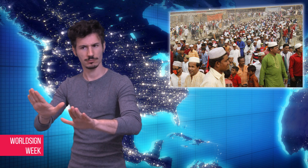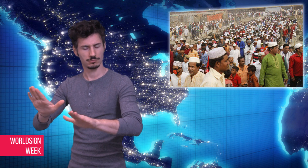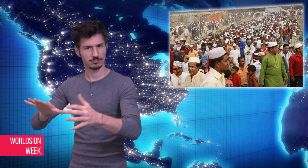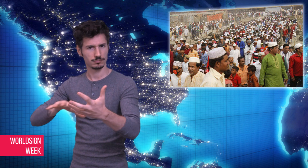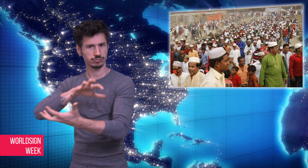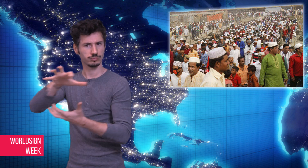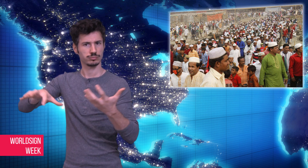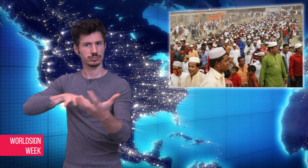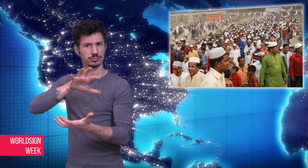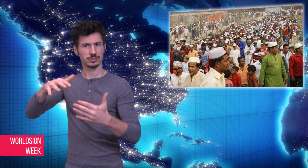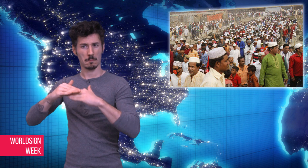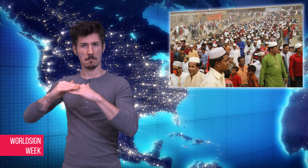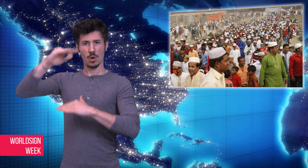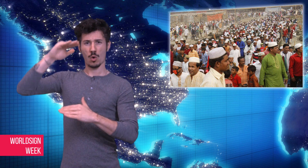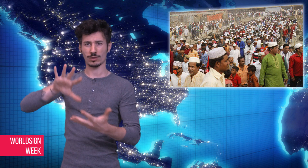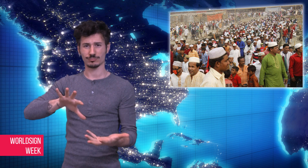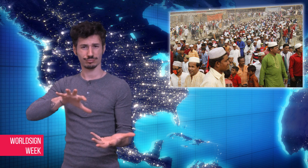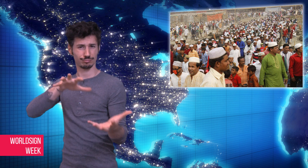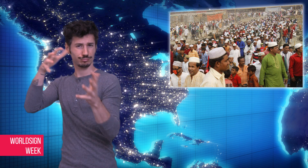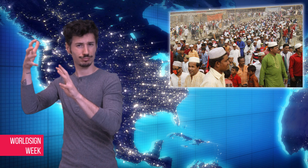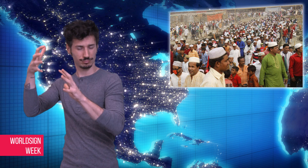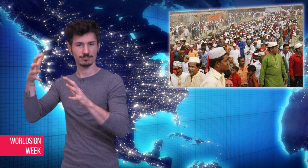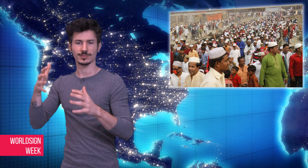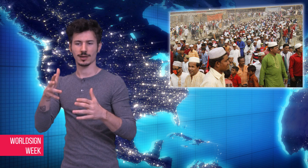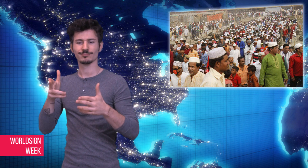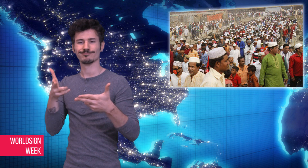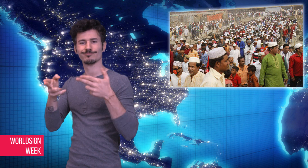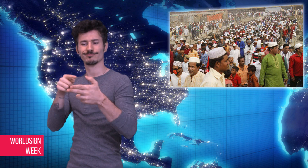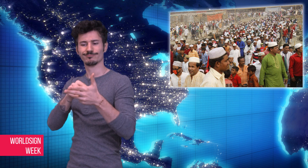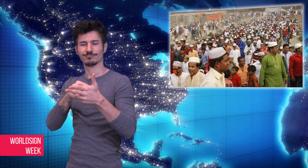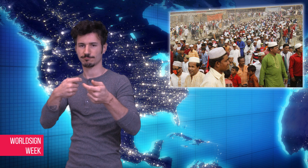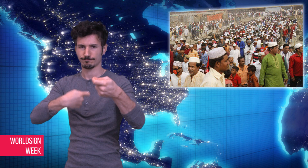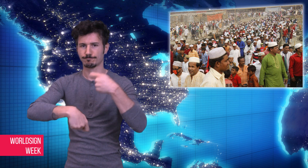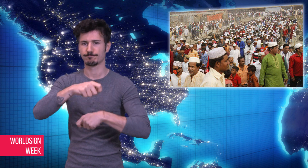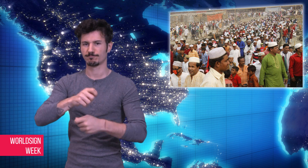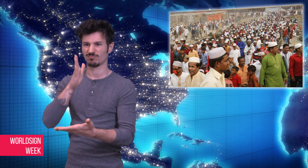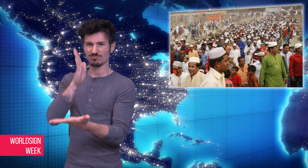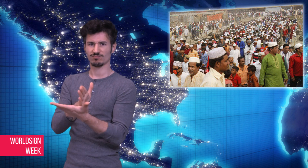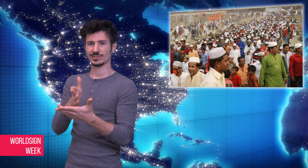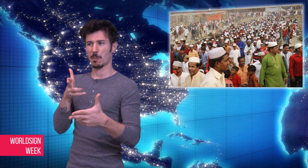violence, but it got worse so they used live